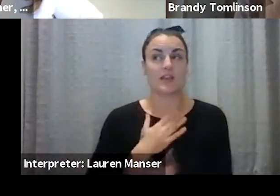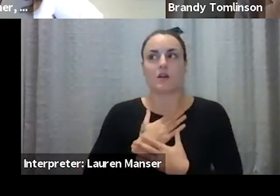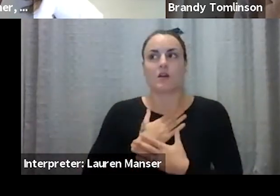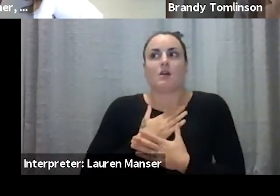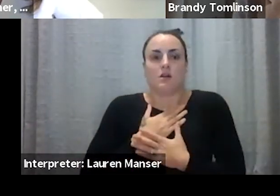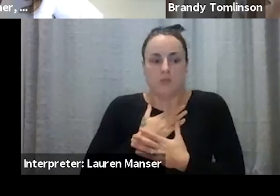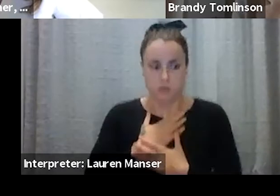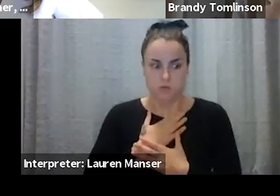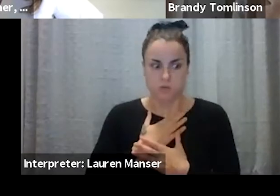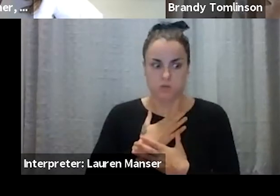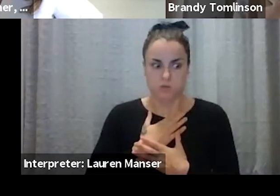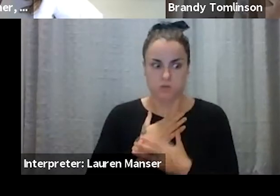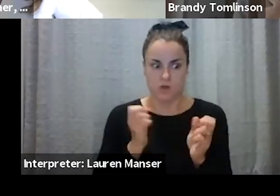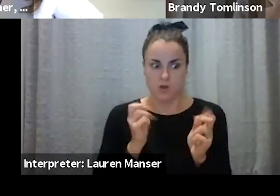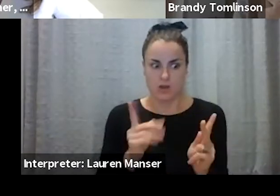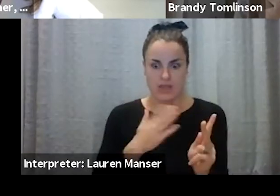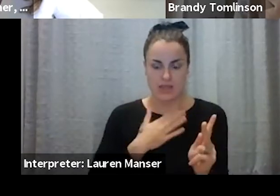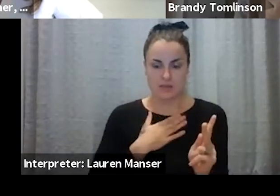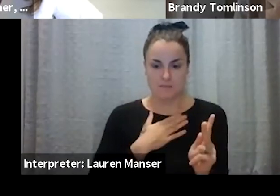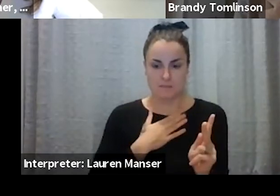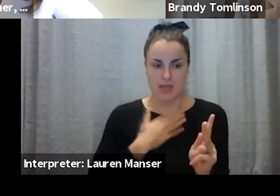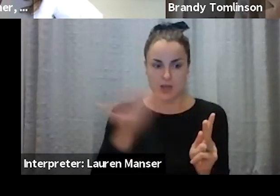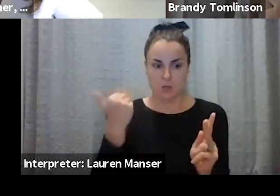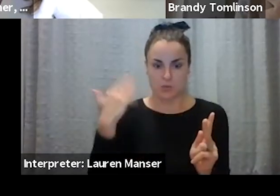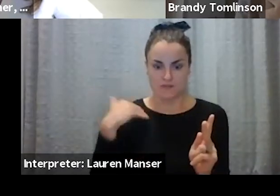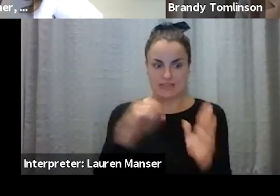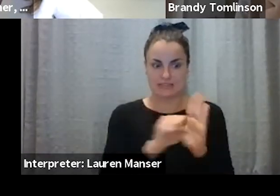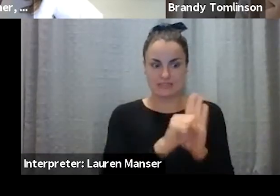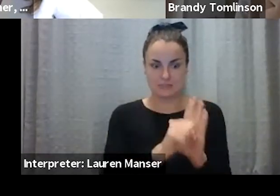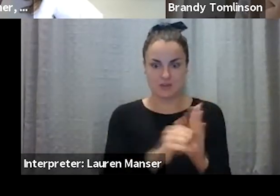they were already familiar with, or development of new symptoms